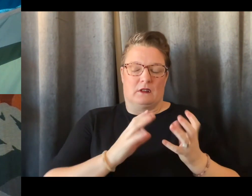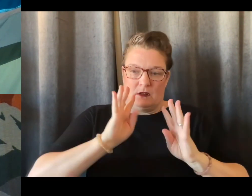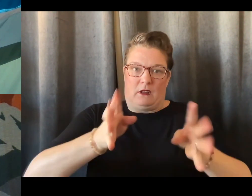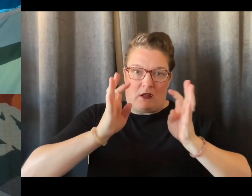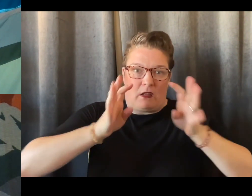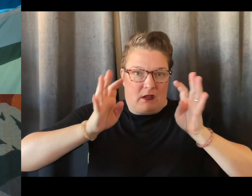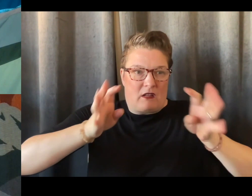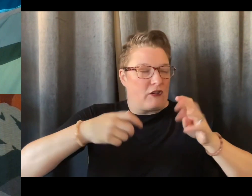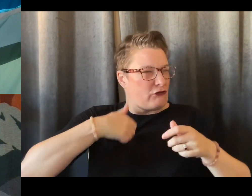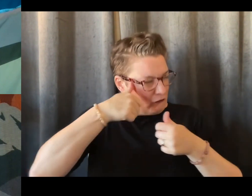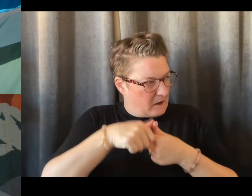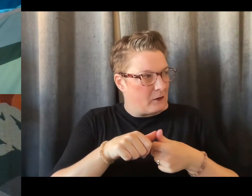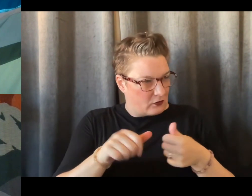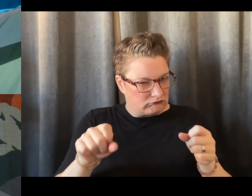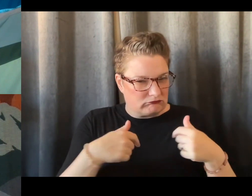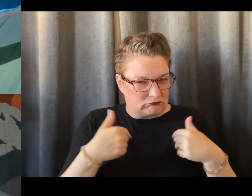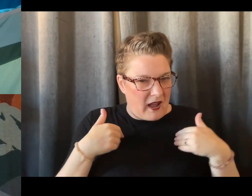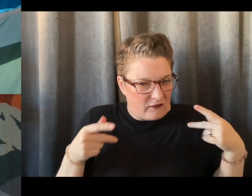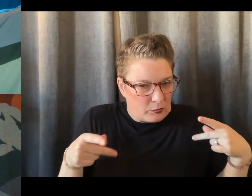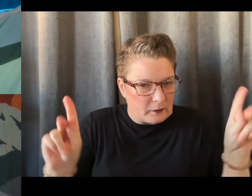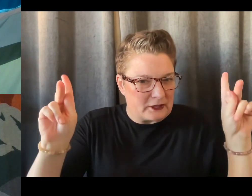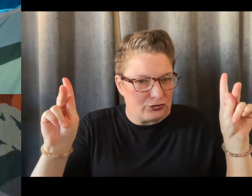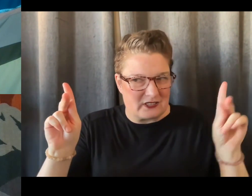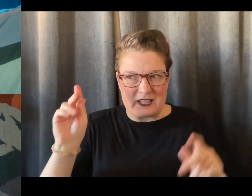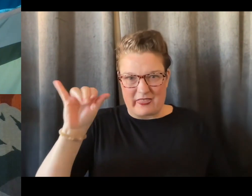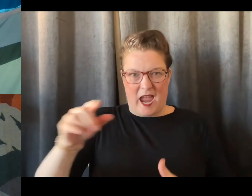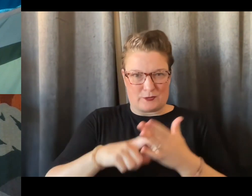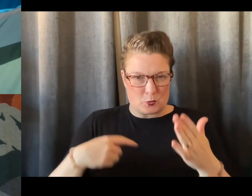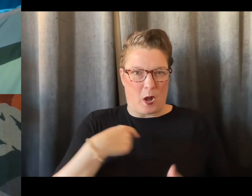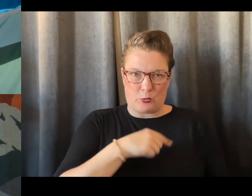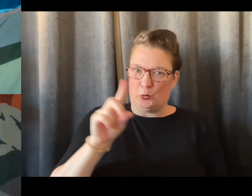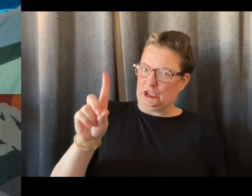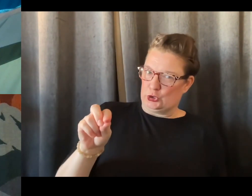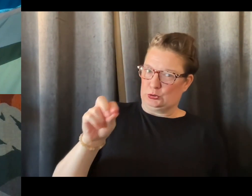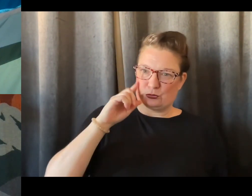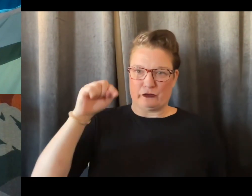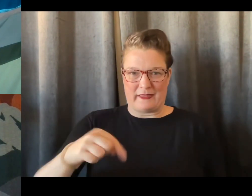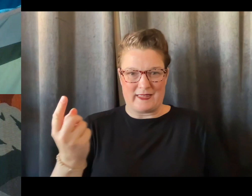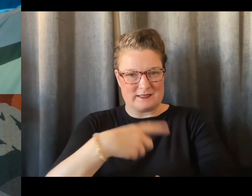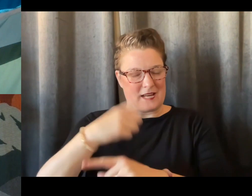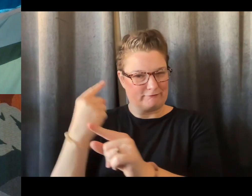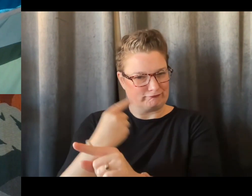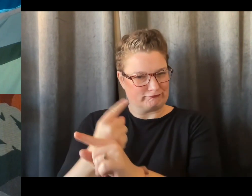permission, like this is what we do on this day and something about that was so